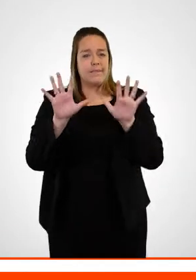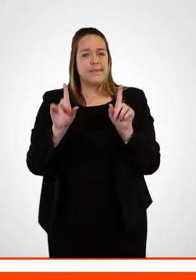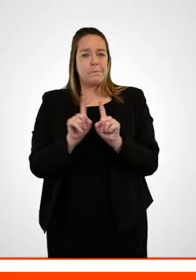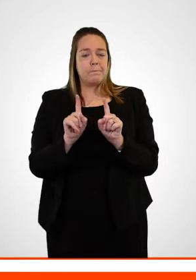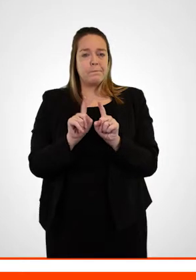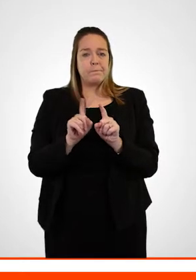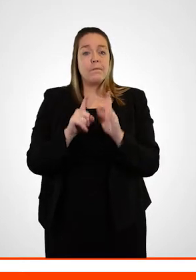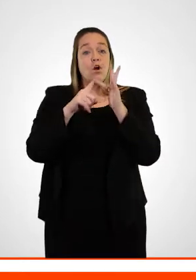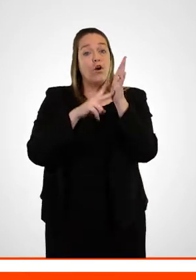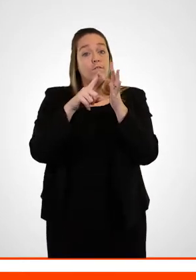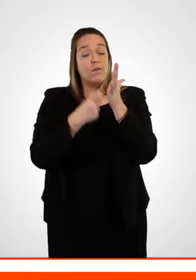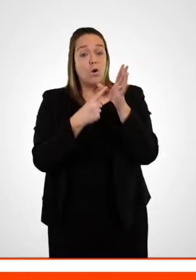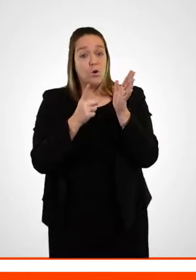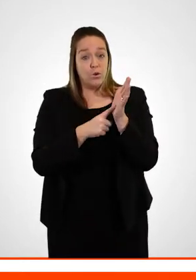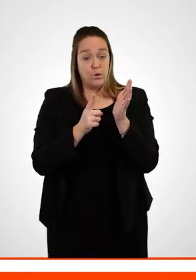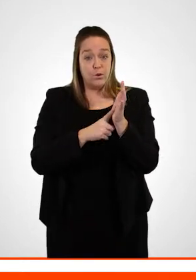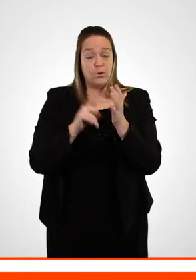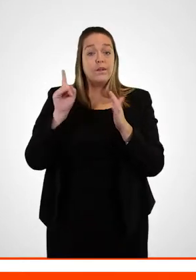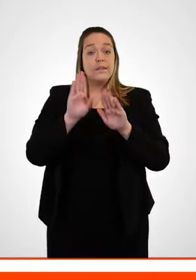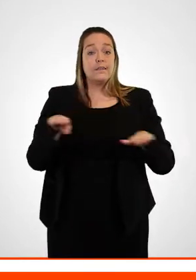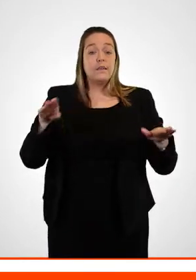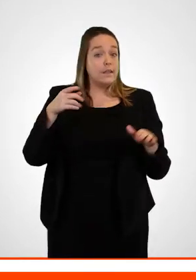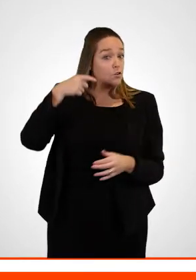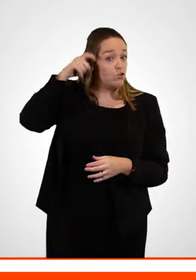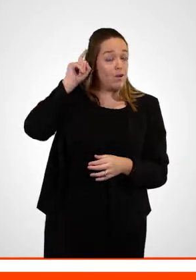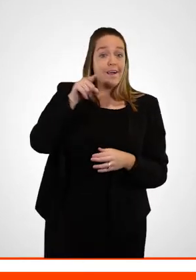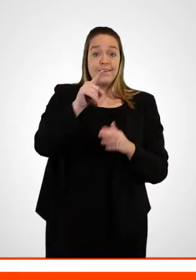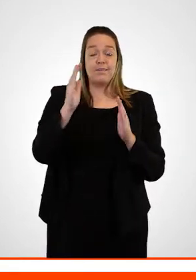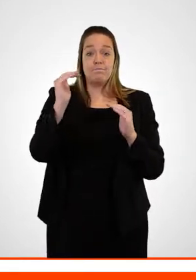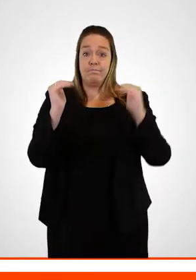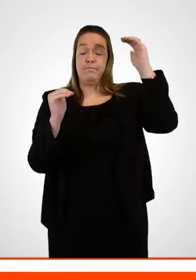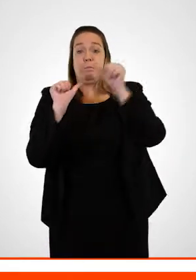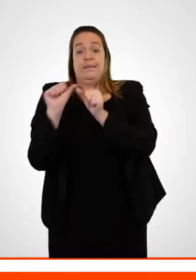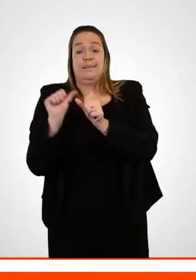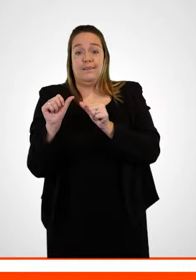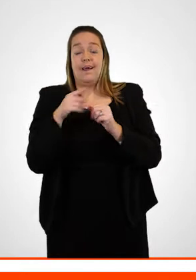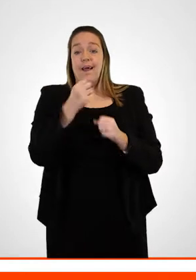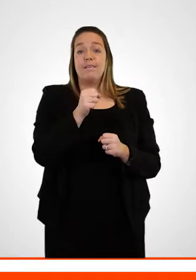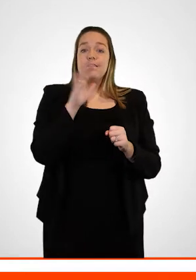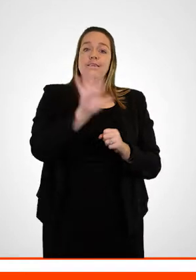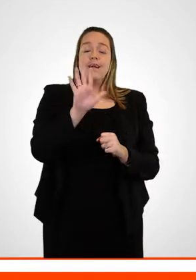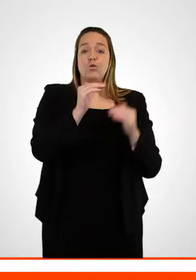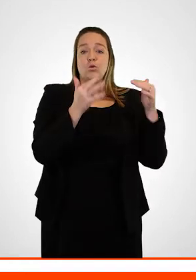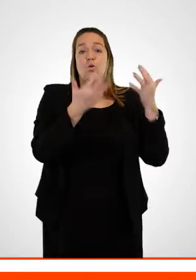Overall, our kids with hearing aids functioned better. They had a standard score of 92,